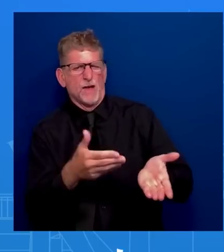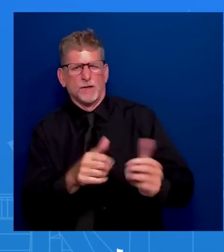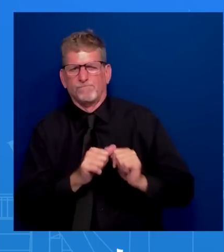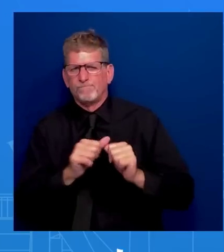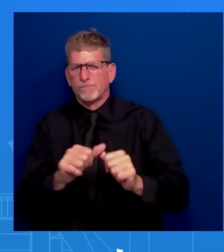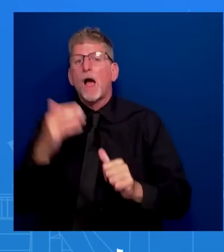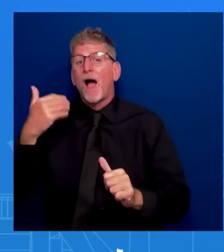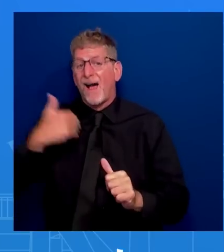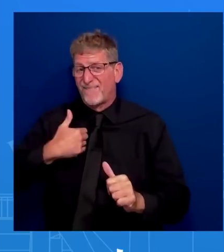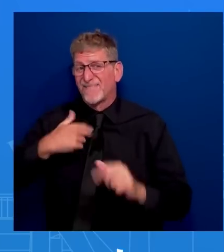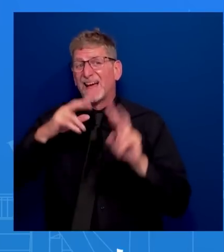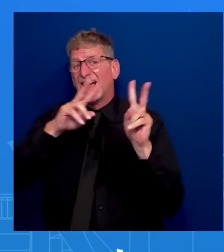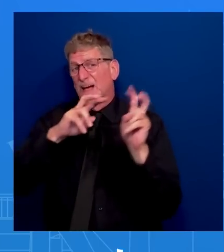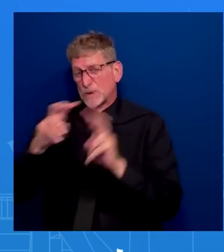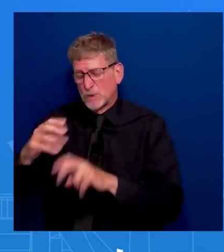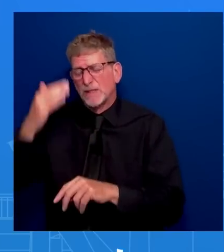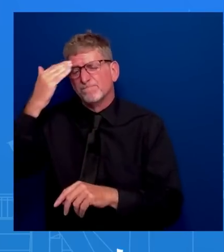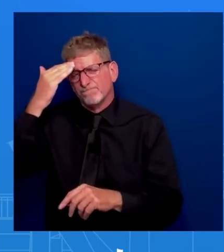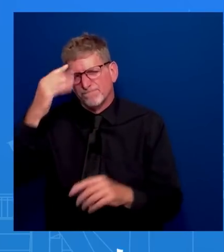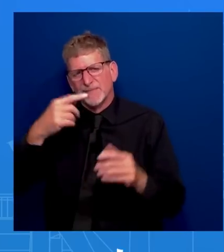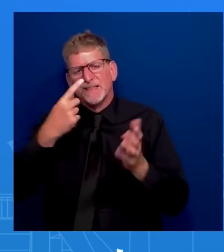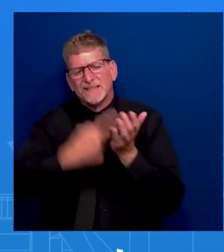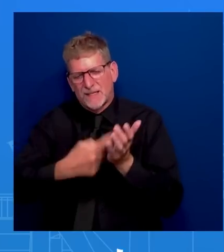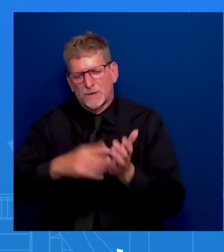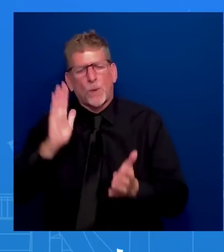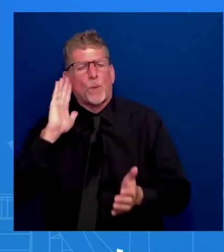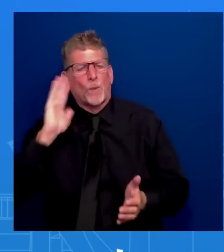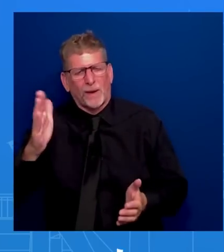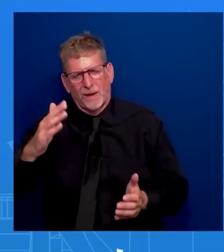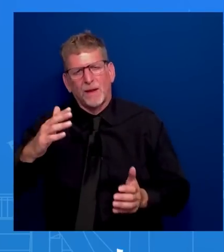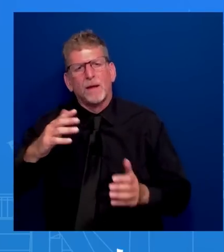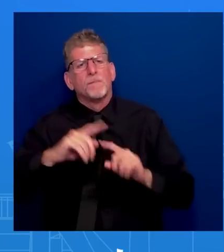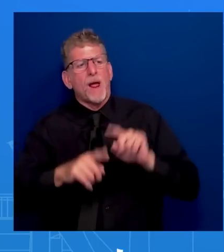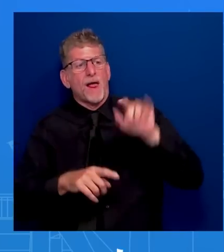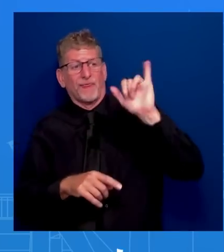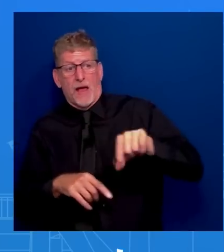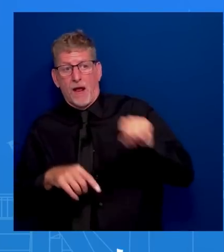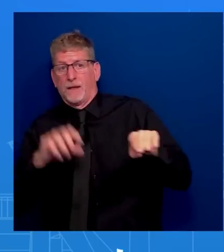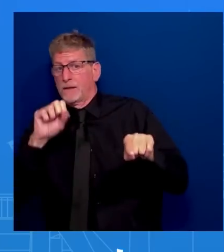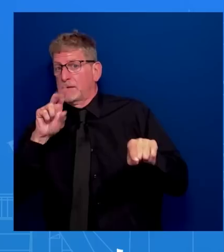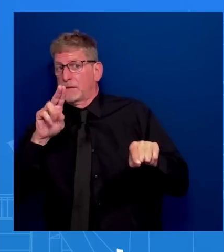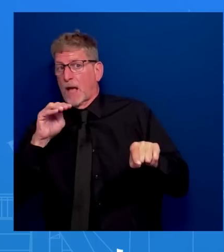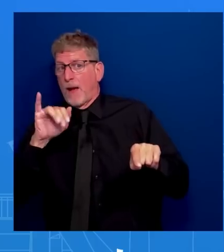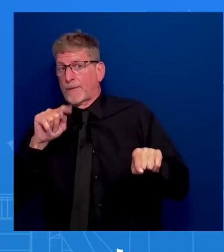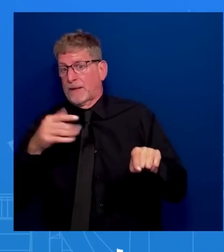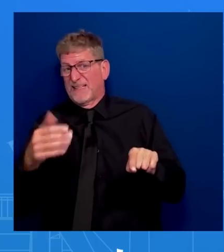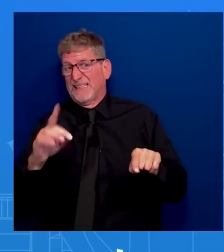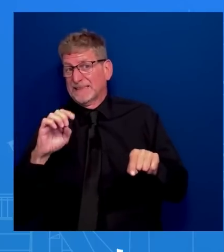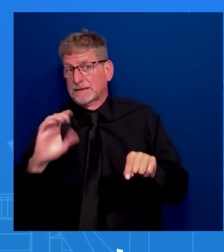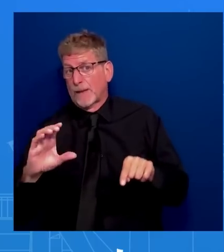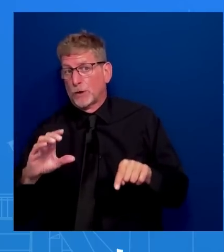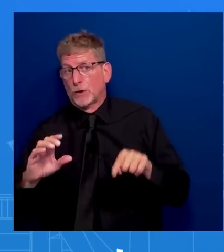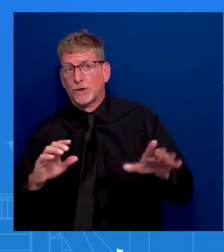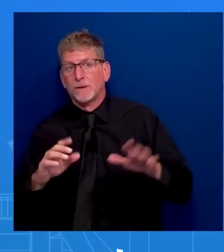And as we lay out our African strat- -- Africa -- our strategy for Africa, it's going to be about -- national security, we'll talk about.